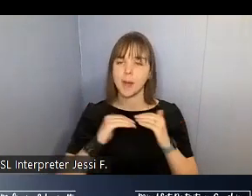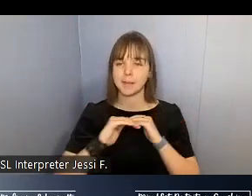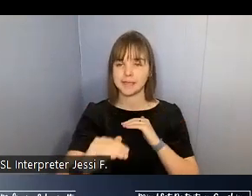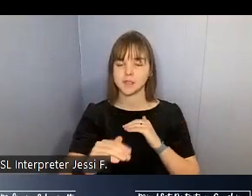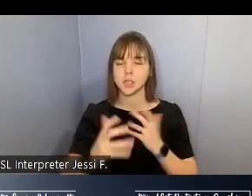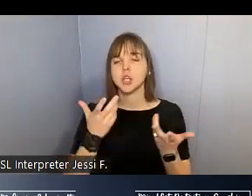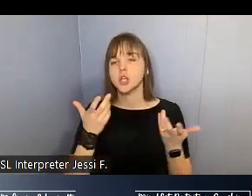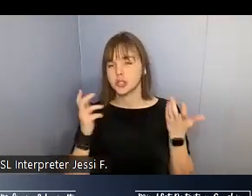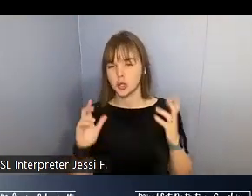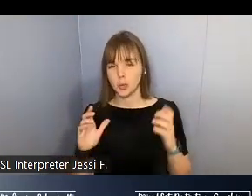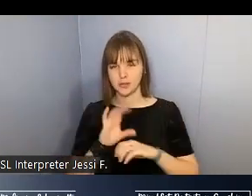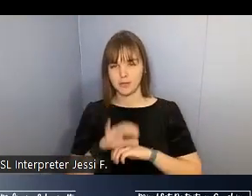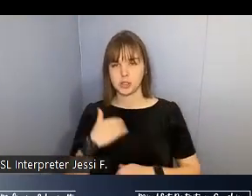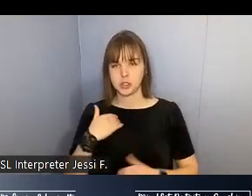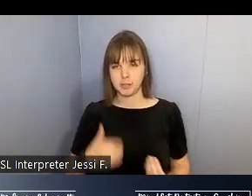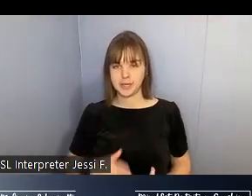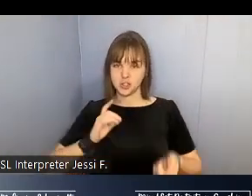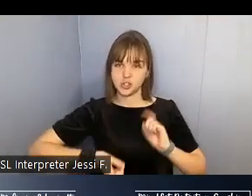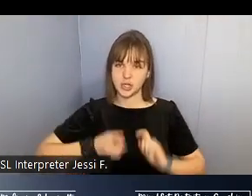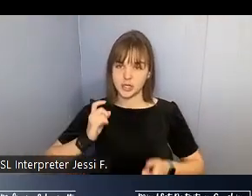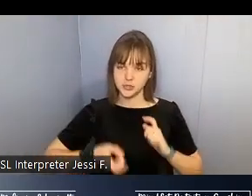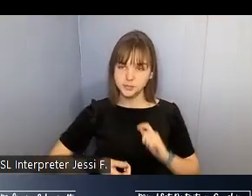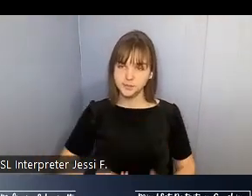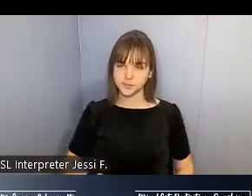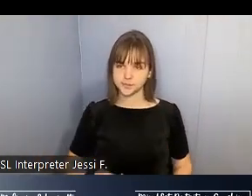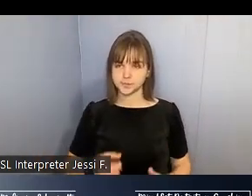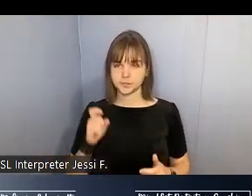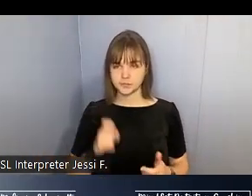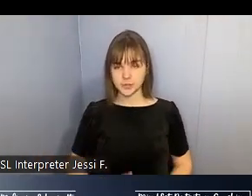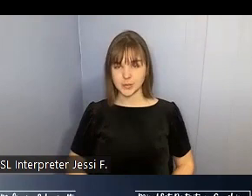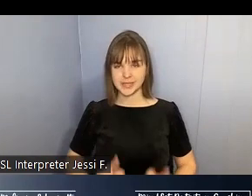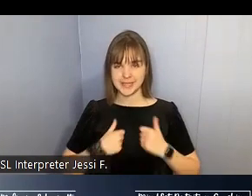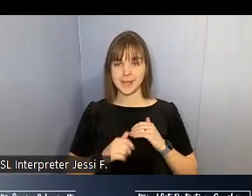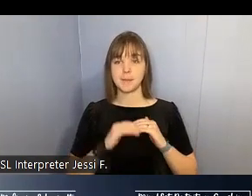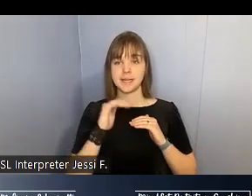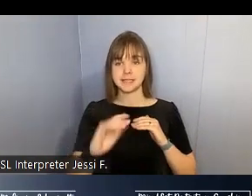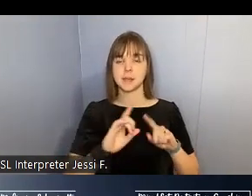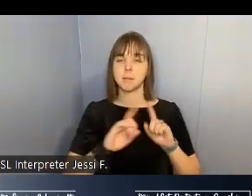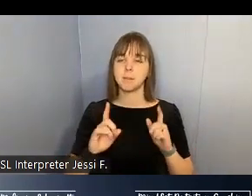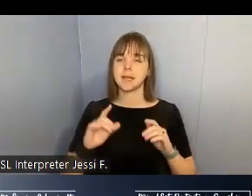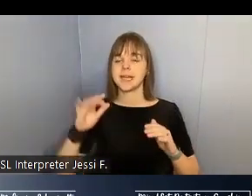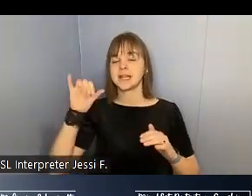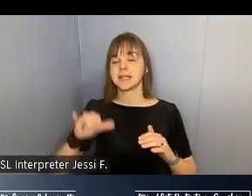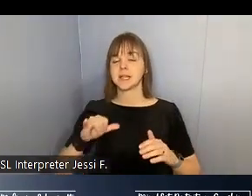We cannot live in a state of caloric restriction. We need to live at maintenance. But in the middle, we're going to lose weight.